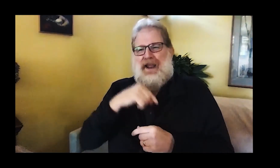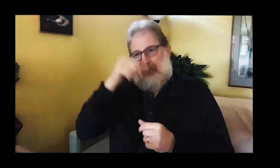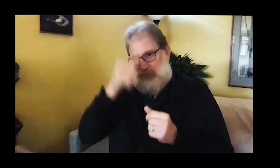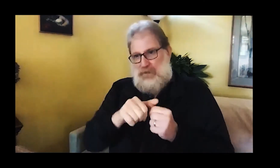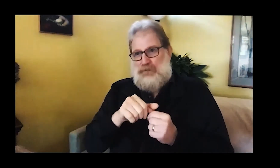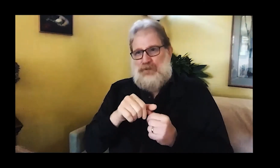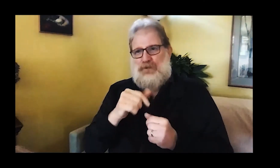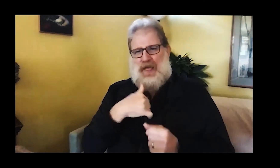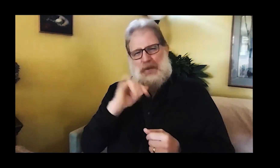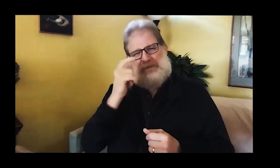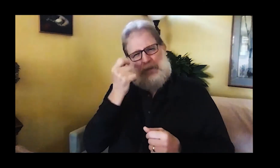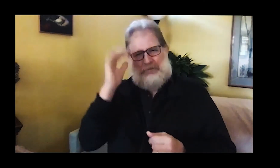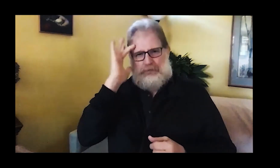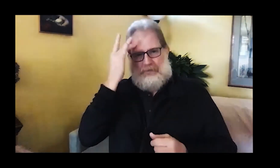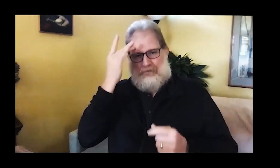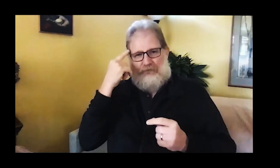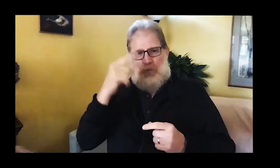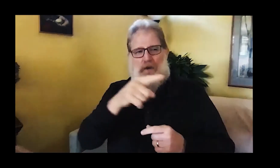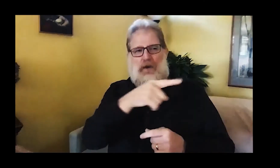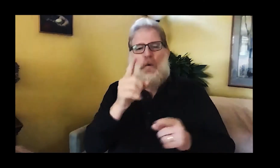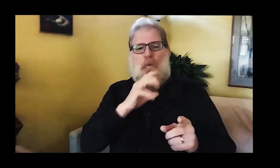and I remember that I was a little bit annoyed because